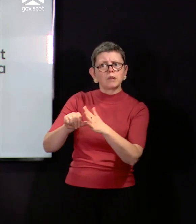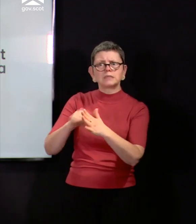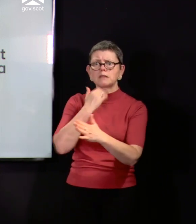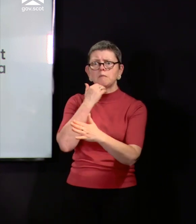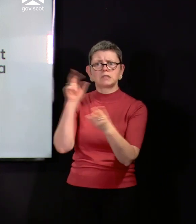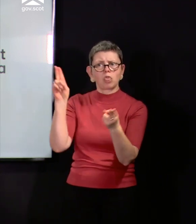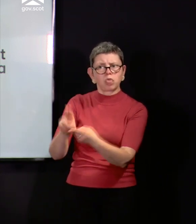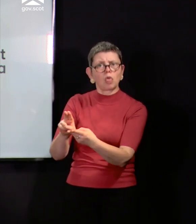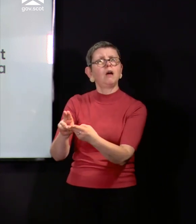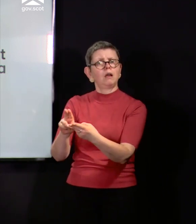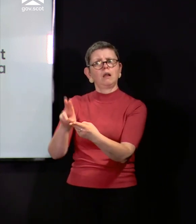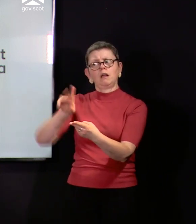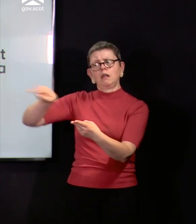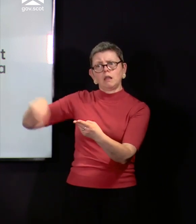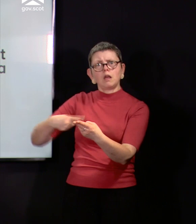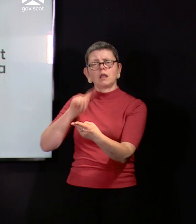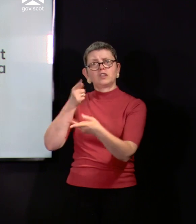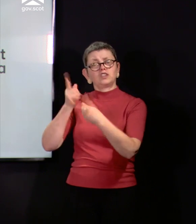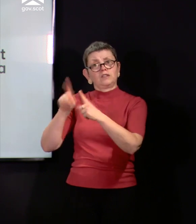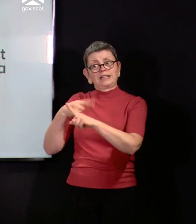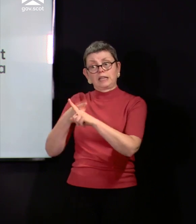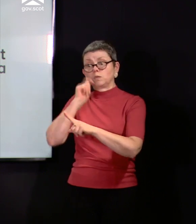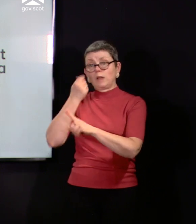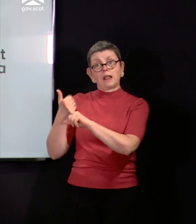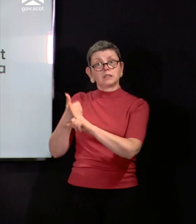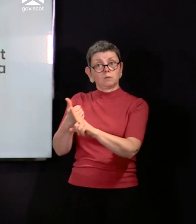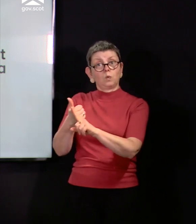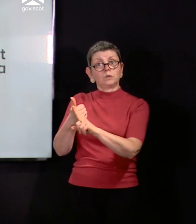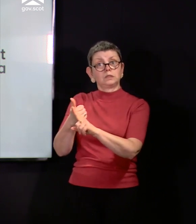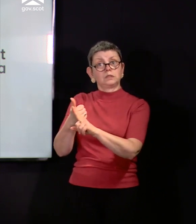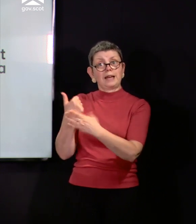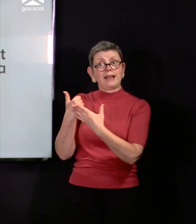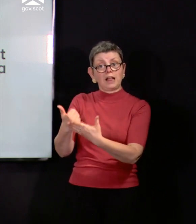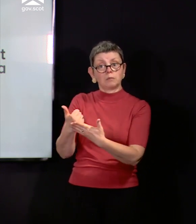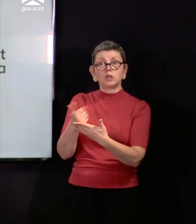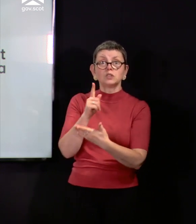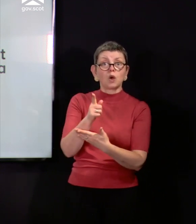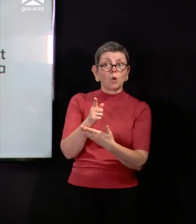inside the health boards are responsible for that. So if staffing is challenge, these care